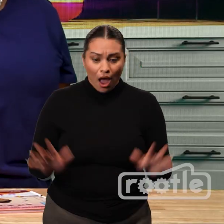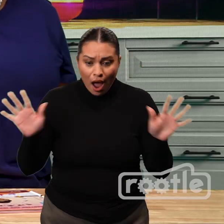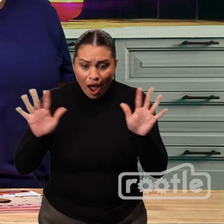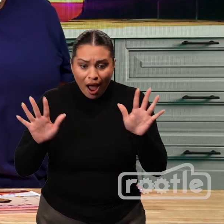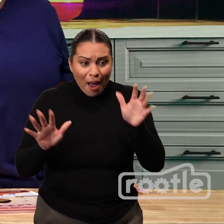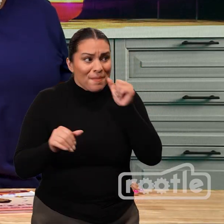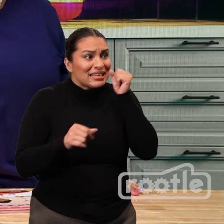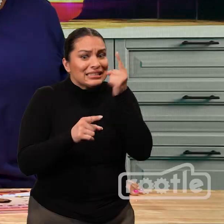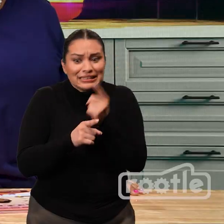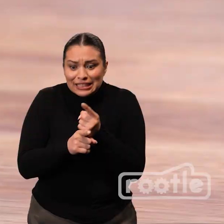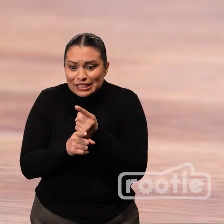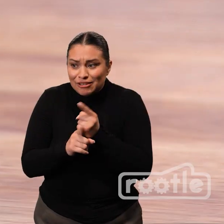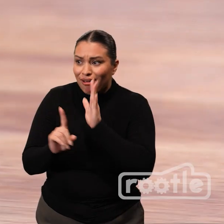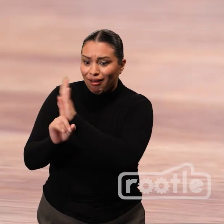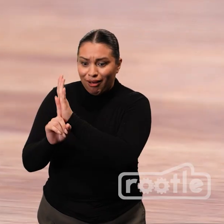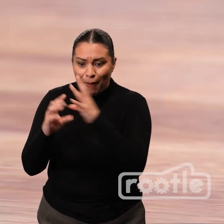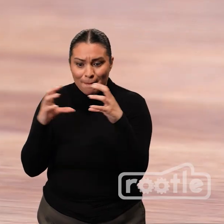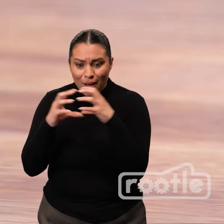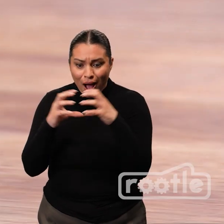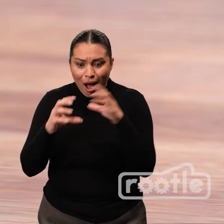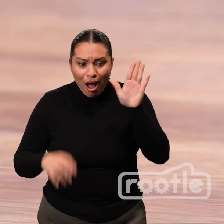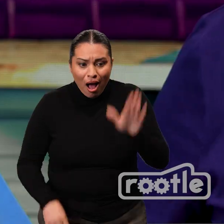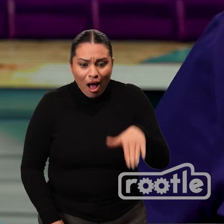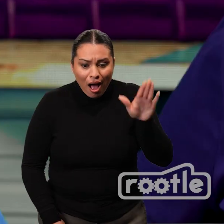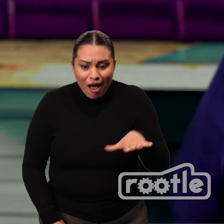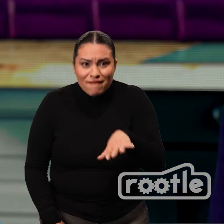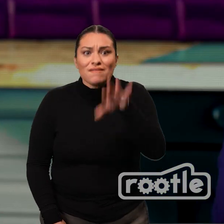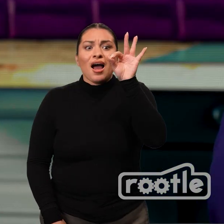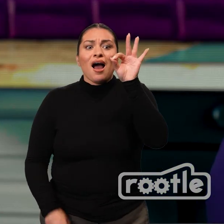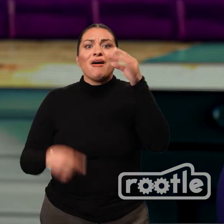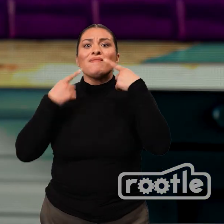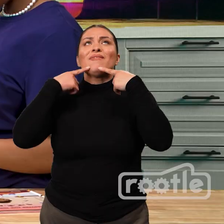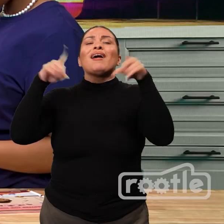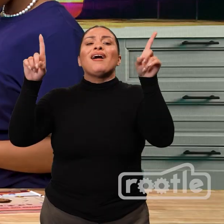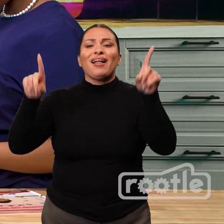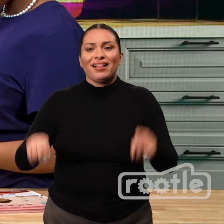My sister's bounciest bouncy ball. Your mom found it for me.